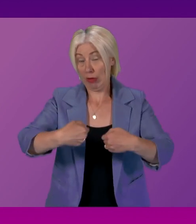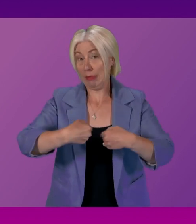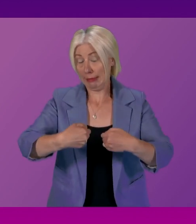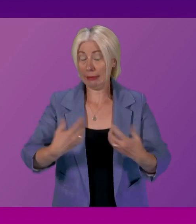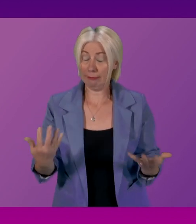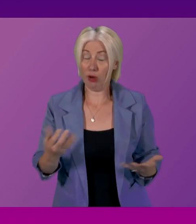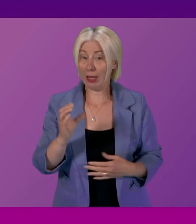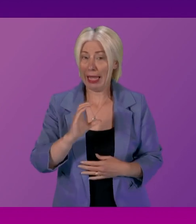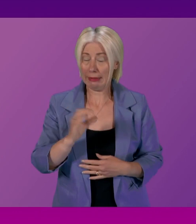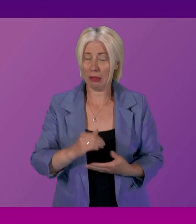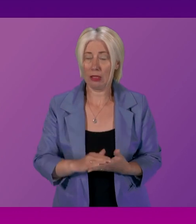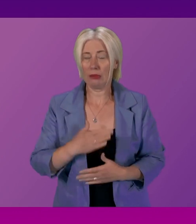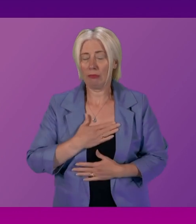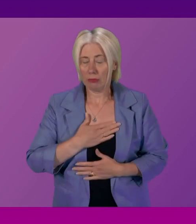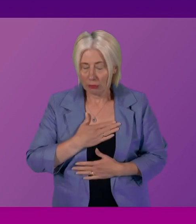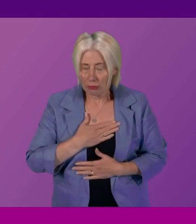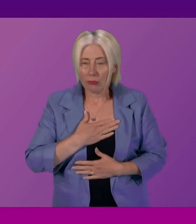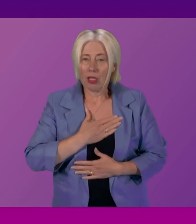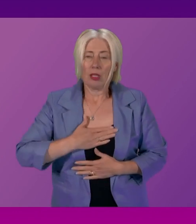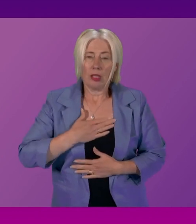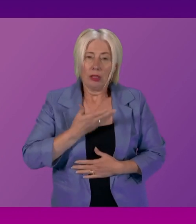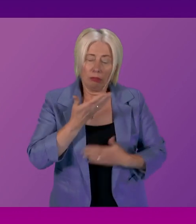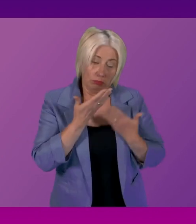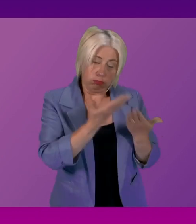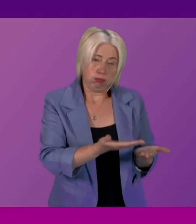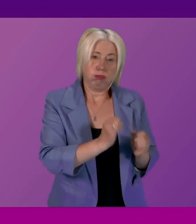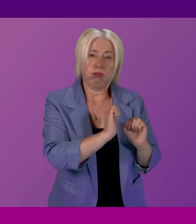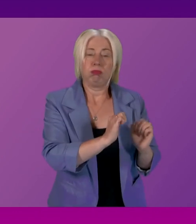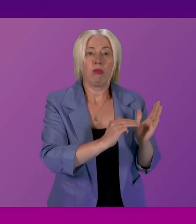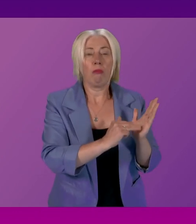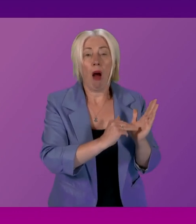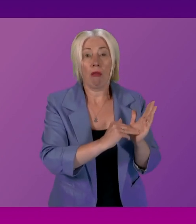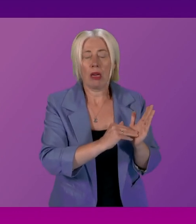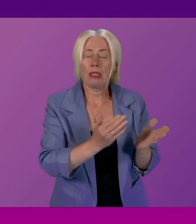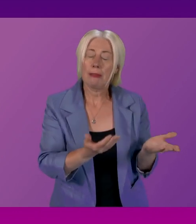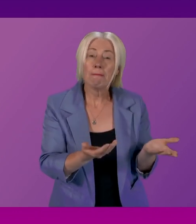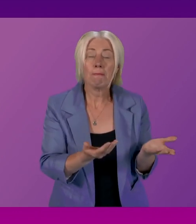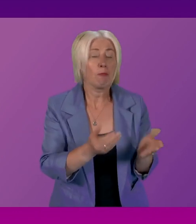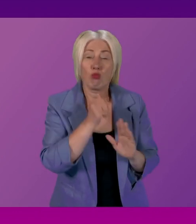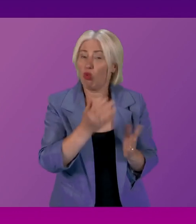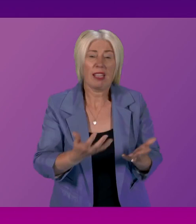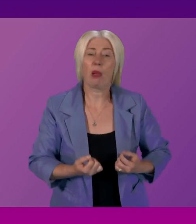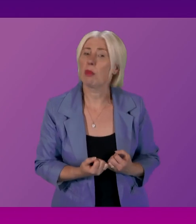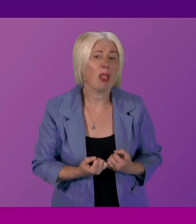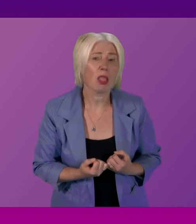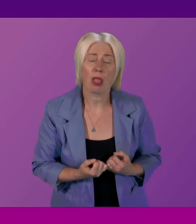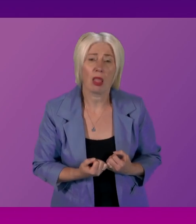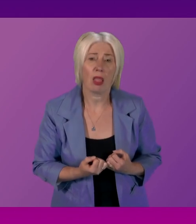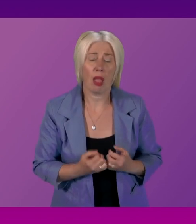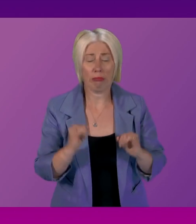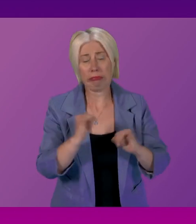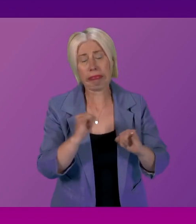I pass on my sympathy to Margaret for the unacceptable ordeal that she has had to go